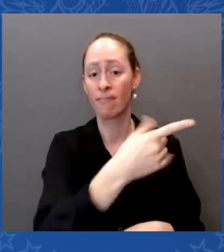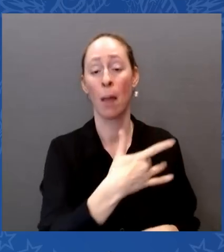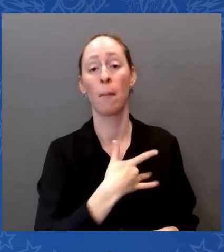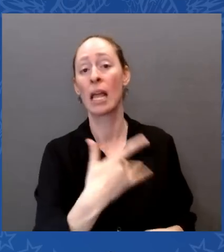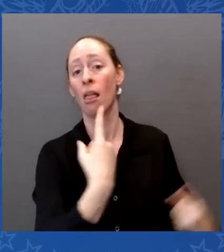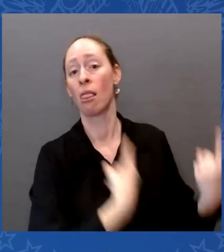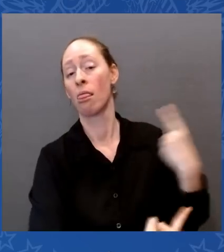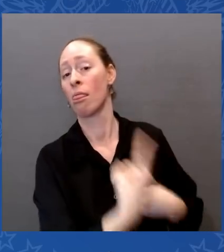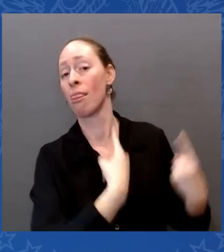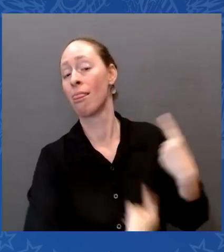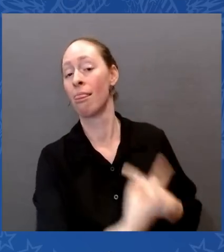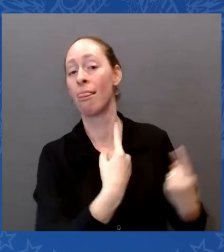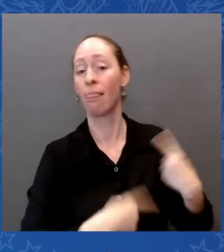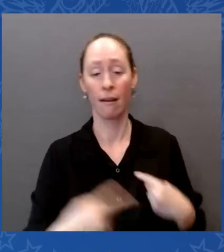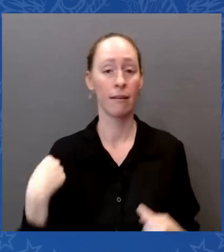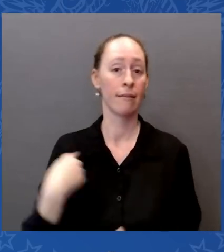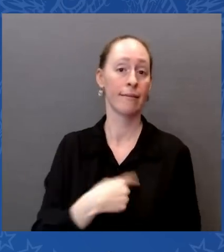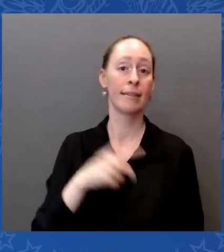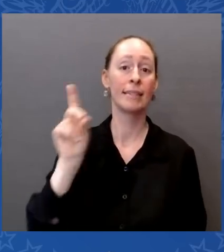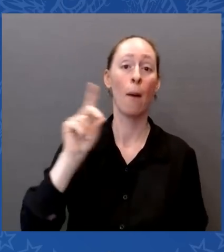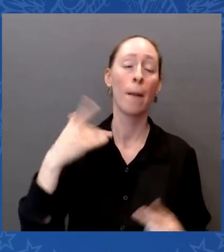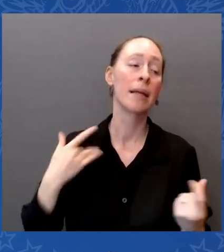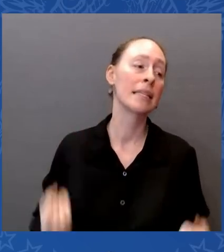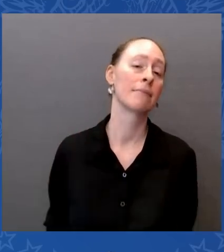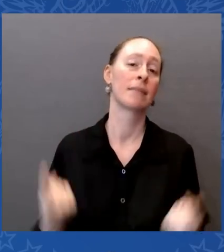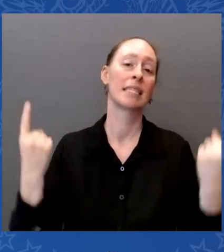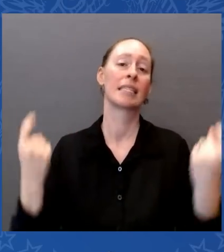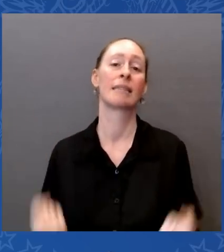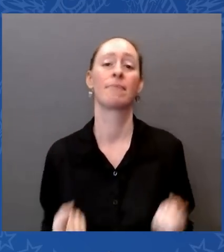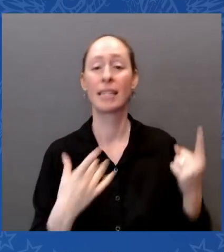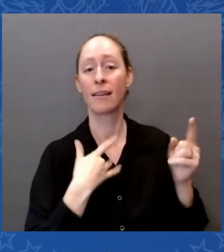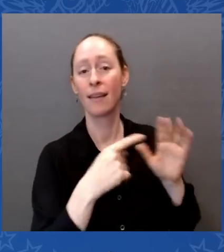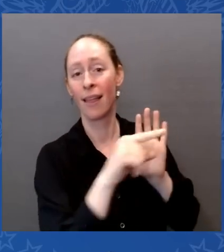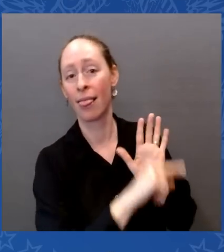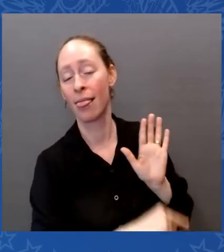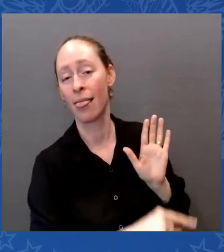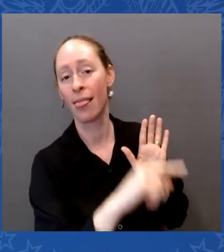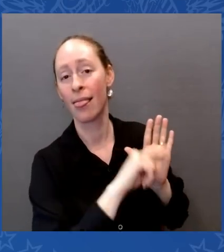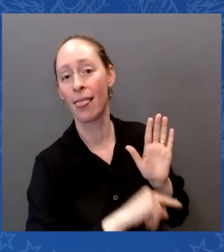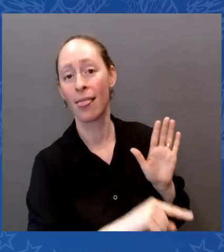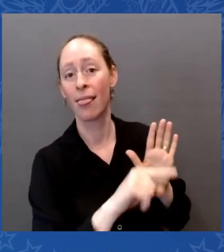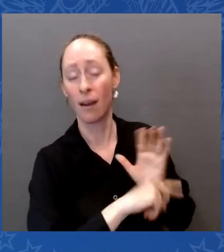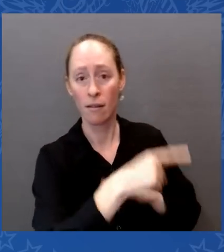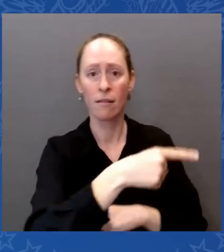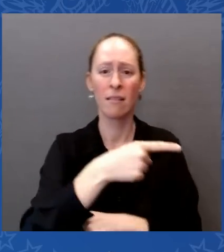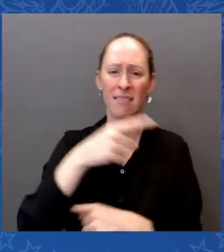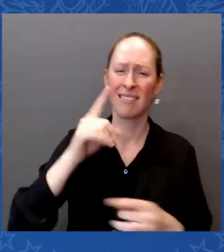But let's look at the facts. The federal deficit went up every single year in the Trump administration,